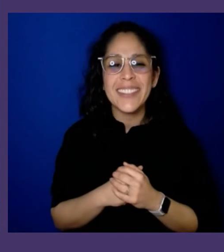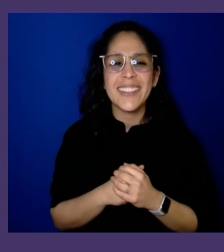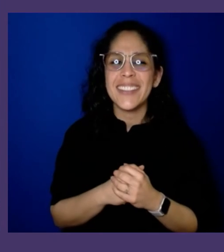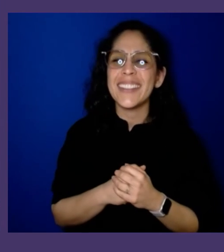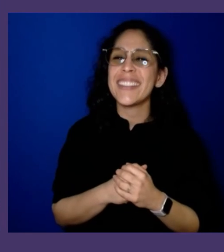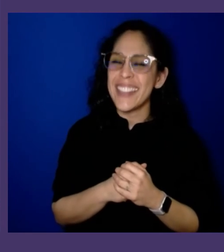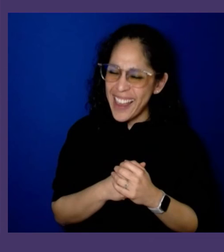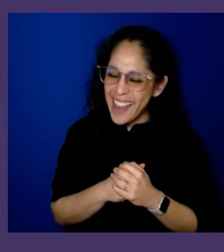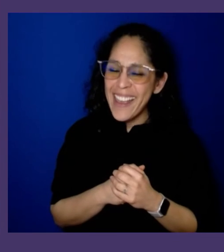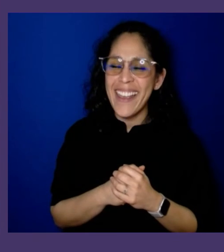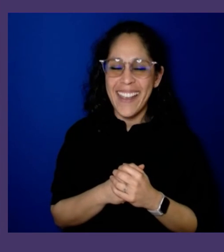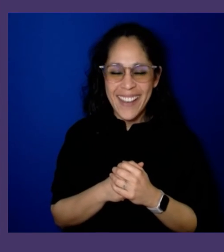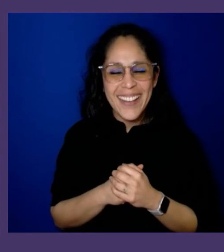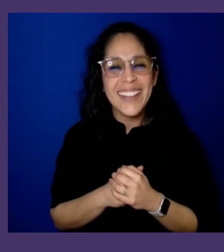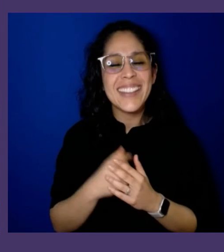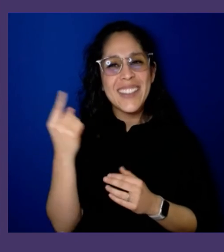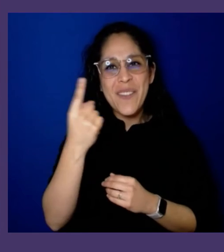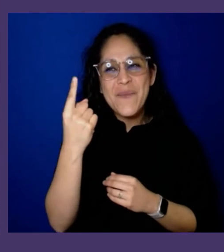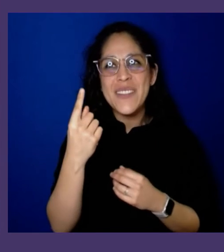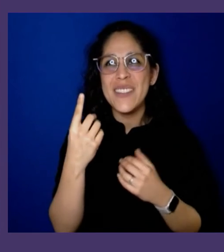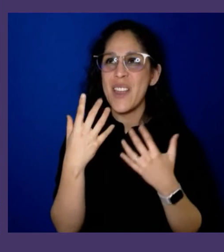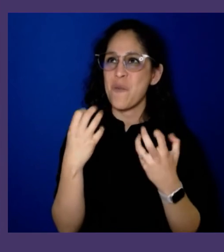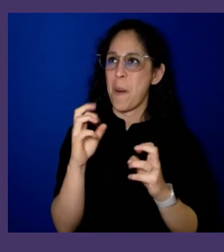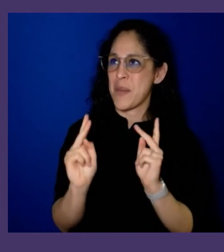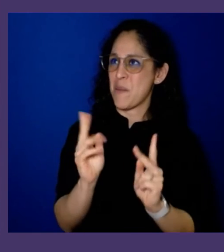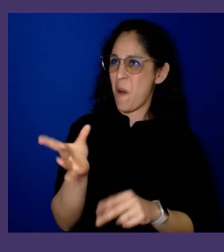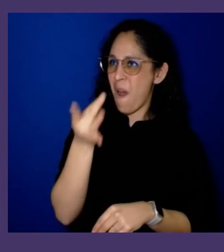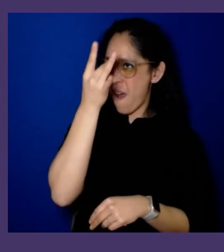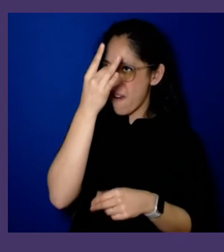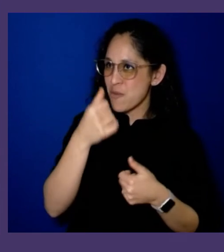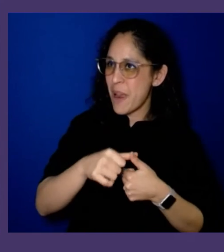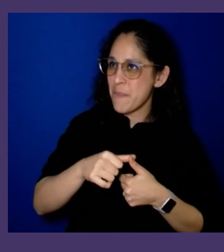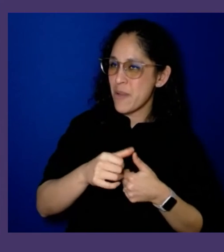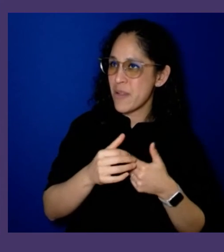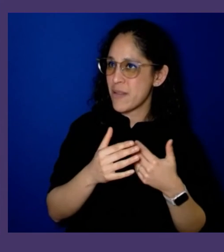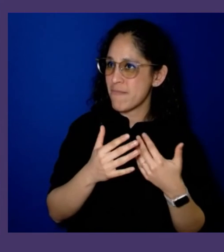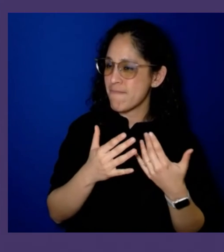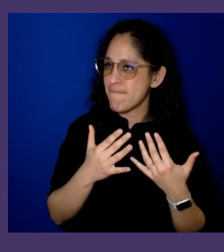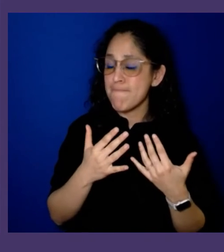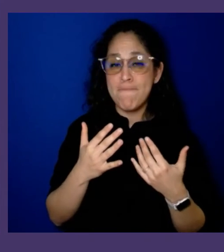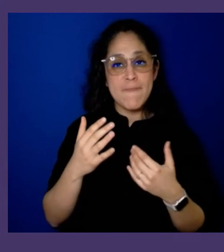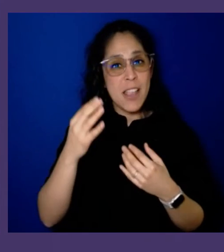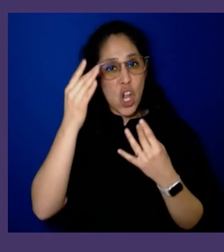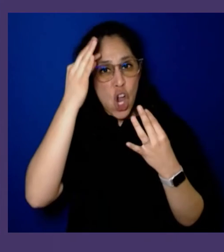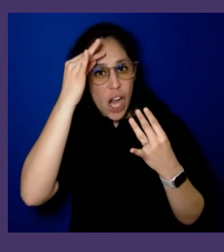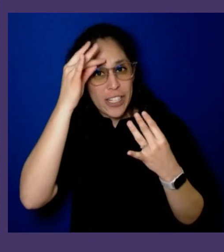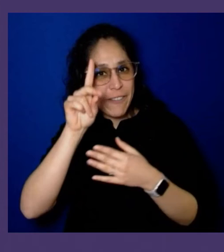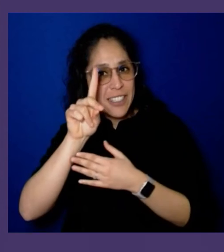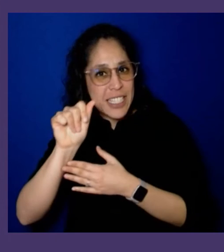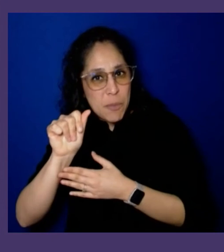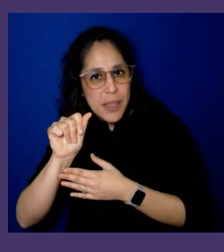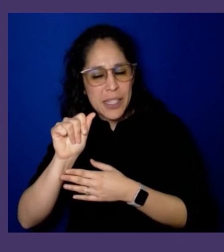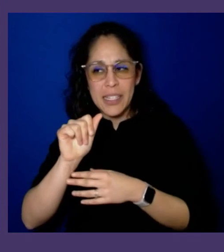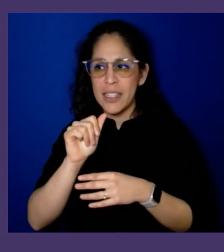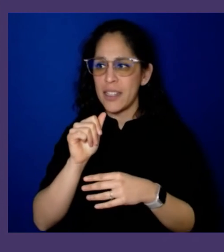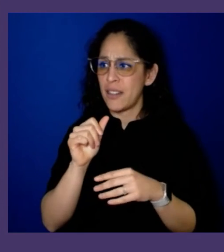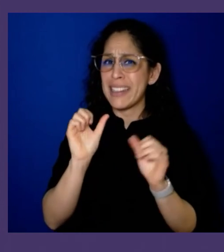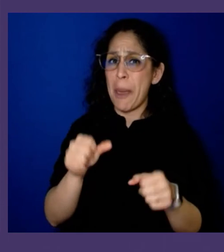that I'd like people to remember is that cognitive disabilities can be temporary, they can be situational,